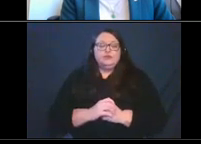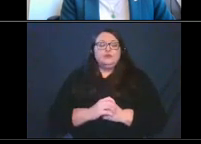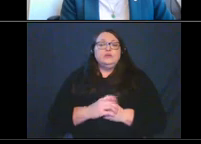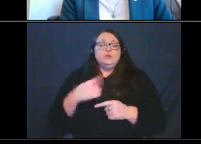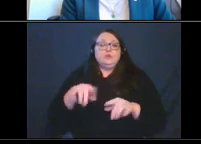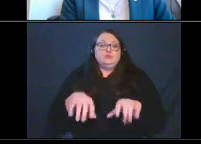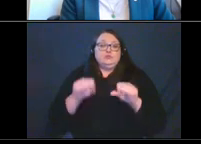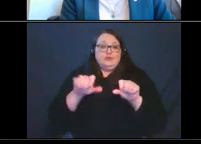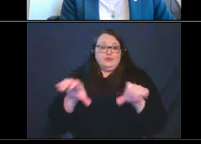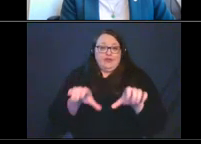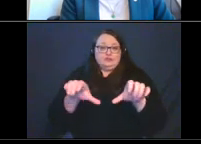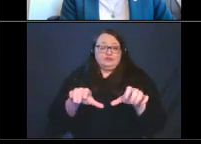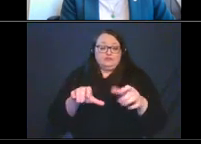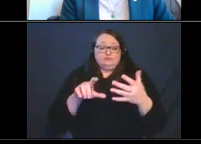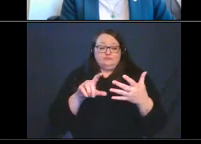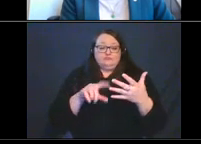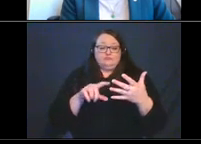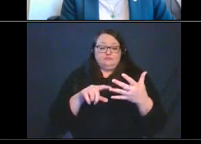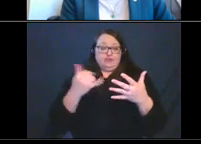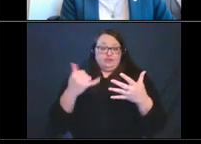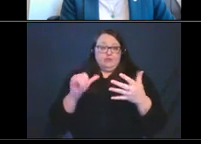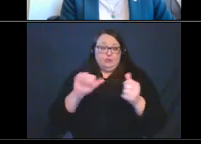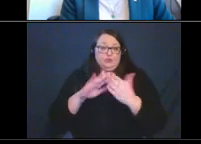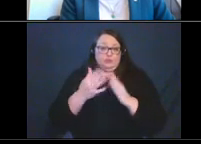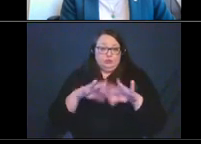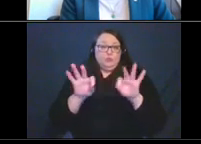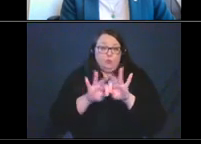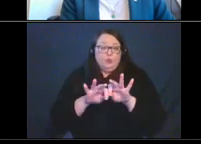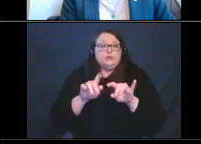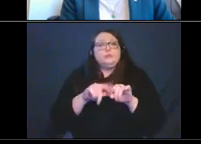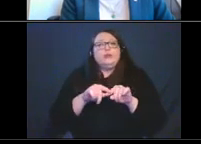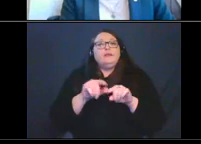yellow could be important, too depending on, like, you know, how sensitive you are to heat,